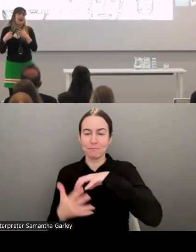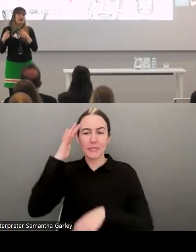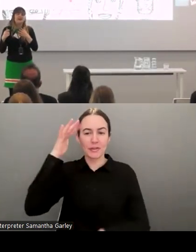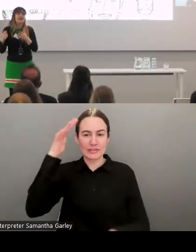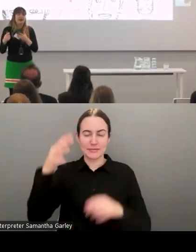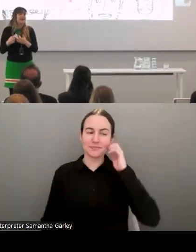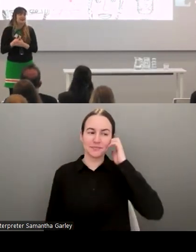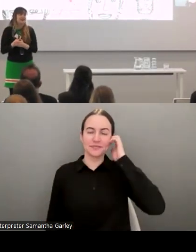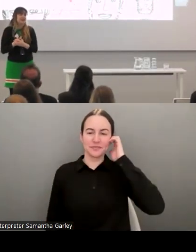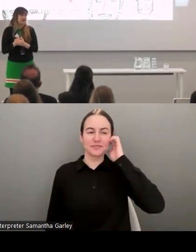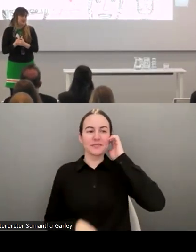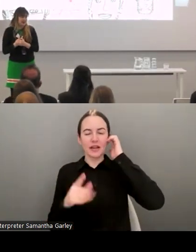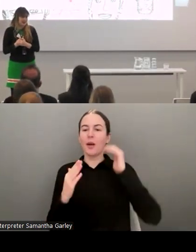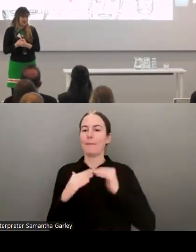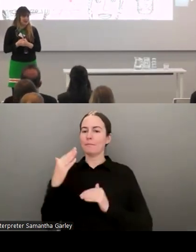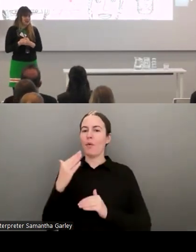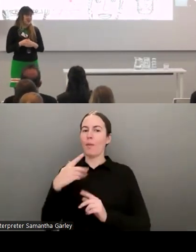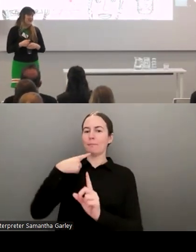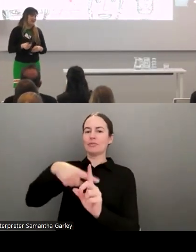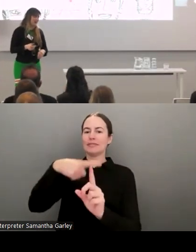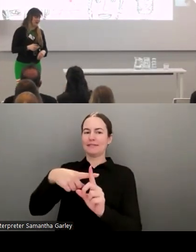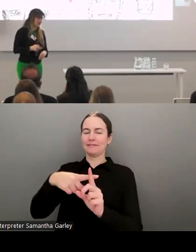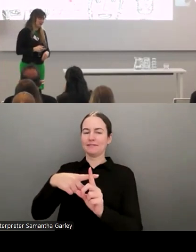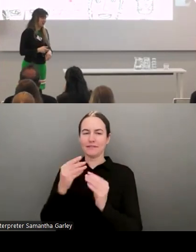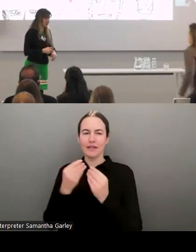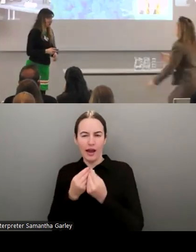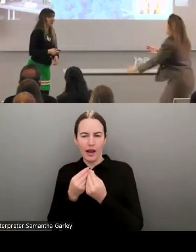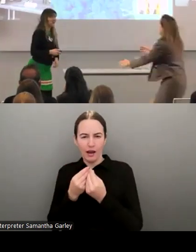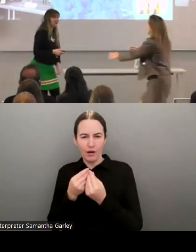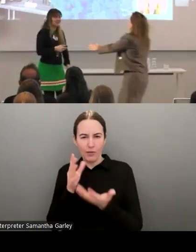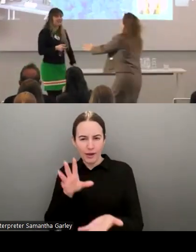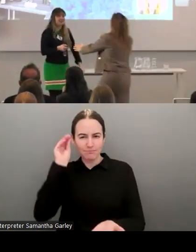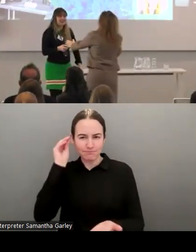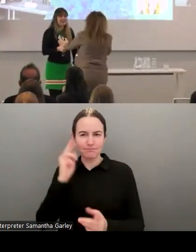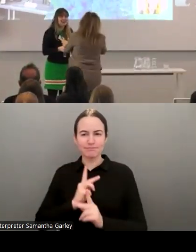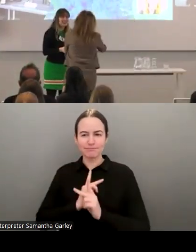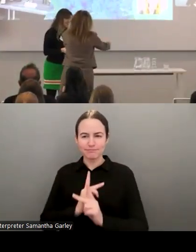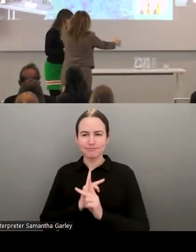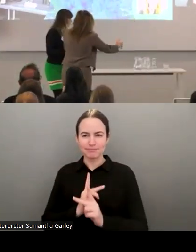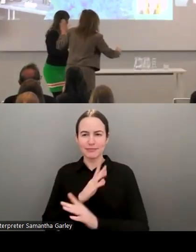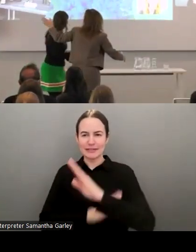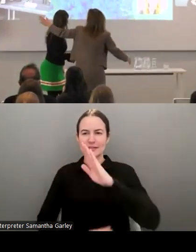positive identity understandings of disability. And yeah, I just move you to that part because you're.